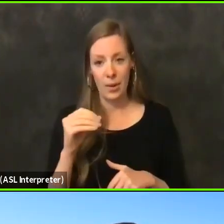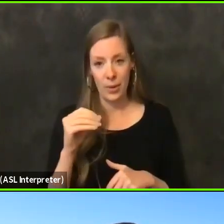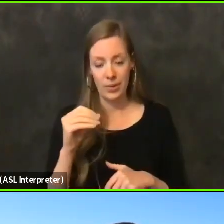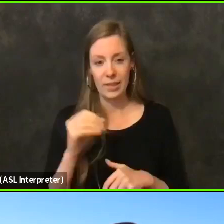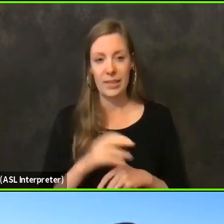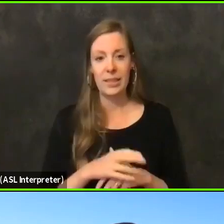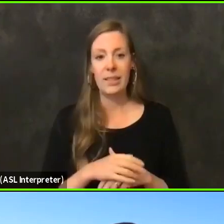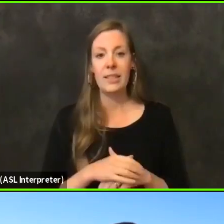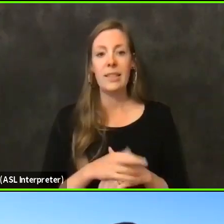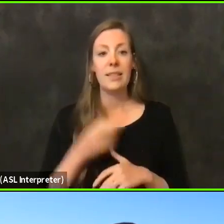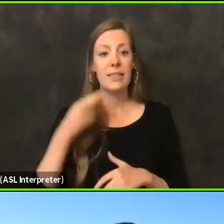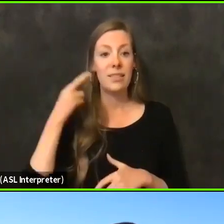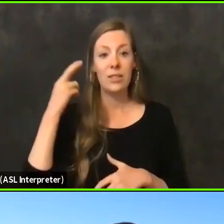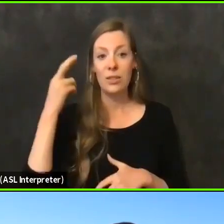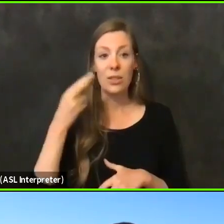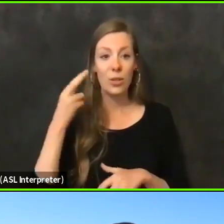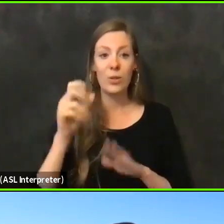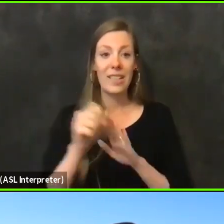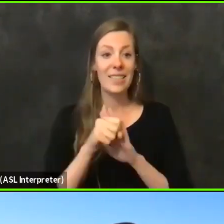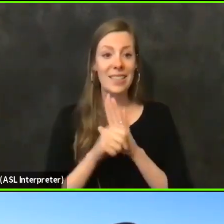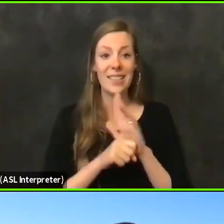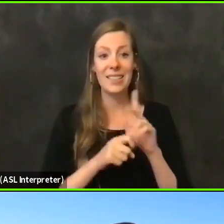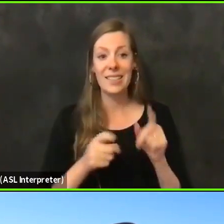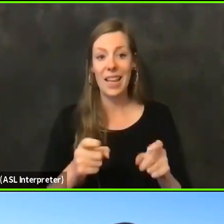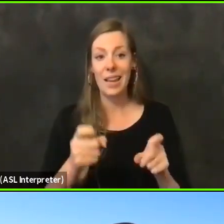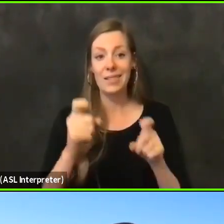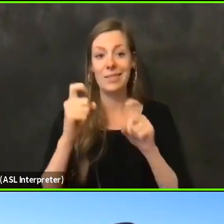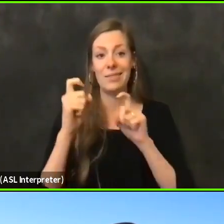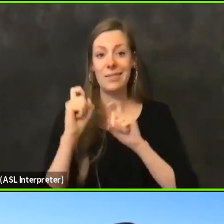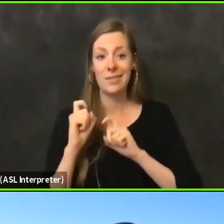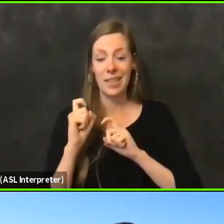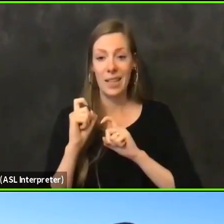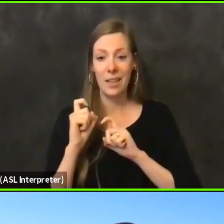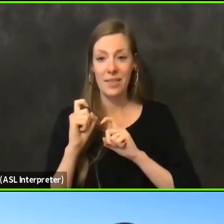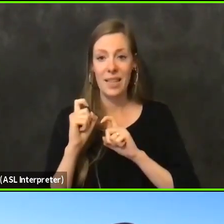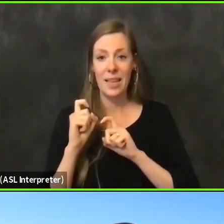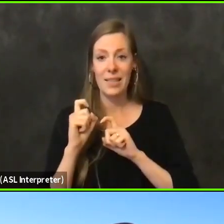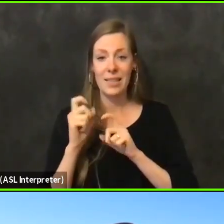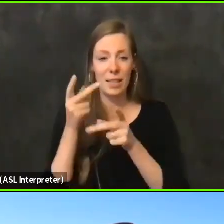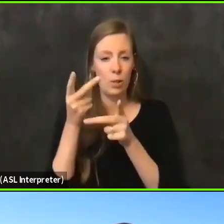the reason the state gives us this sort of motivation factor is encourage